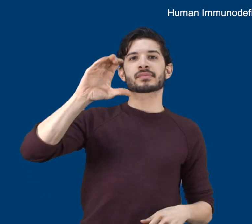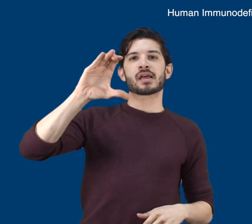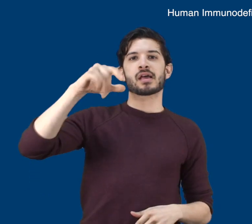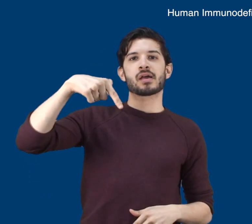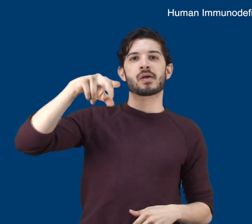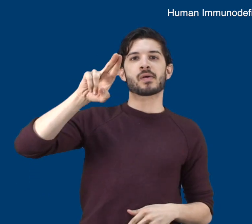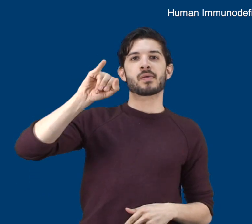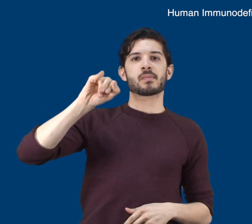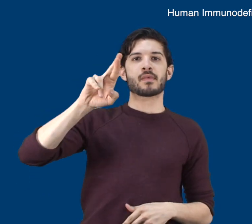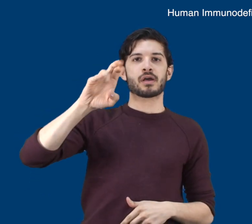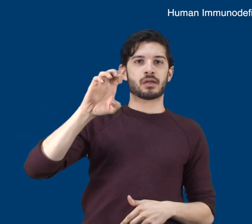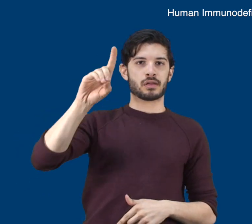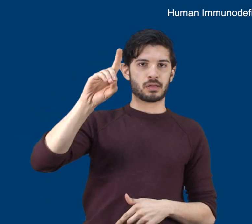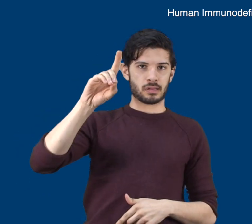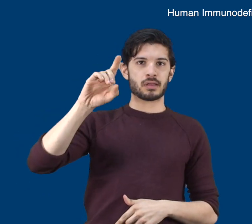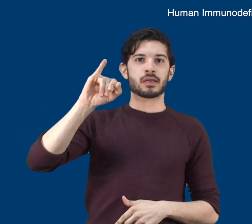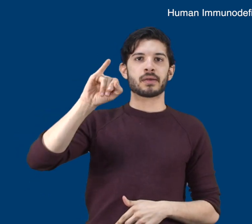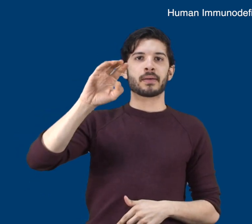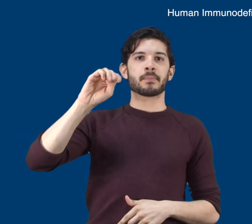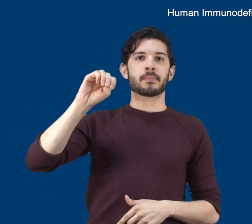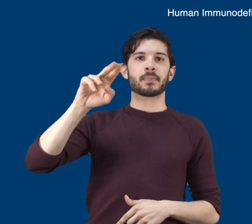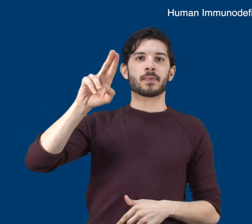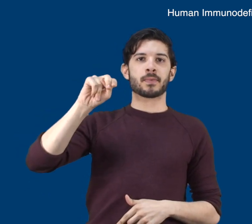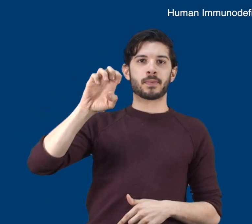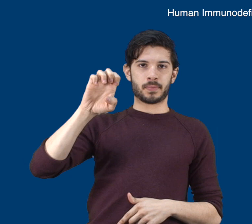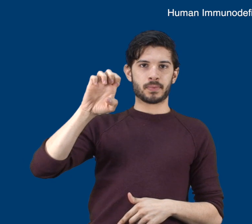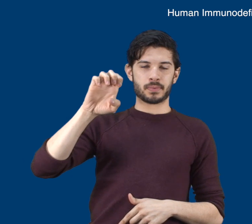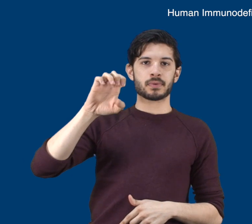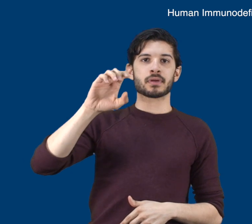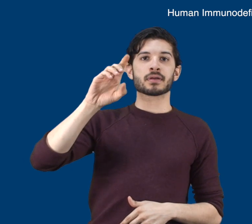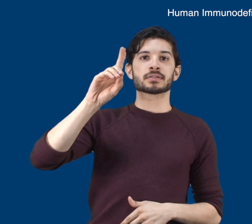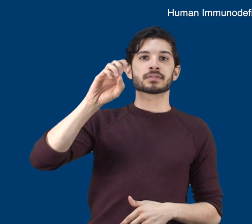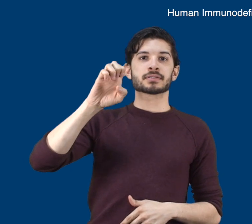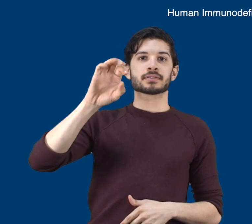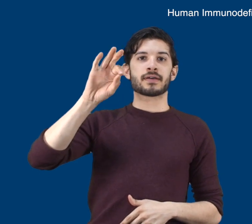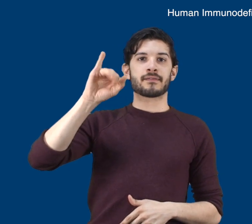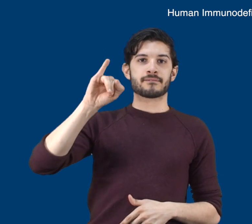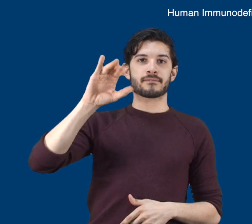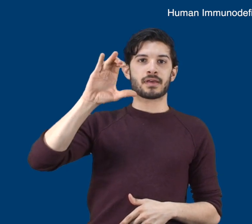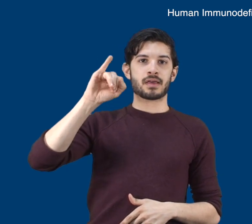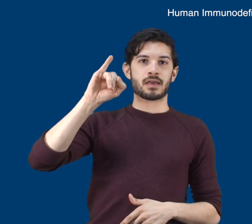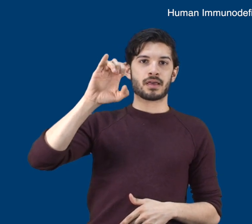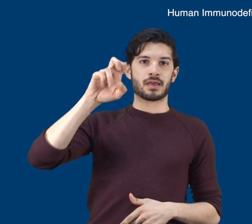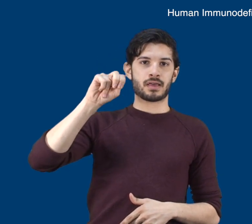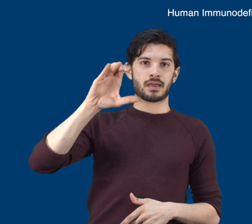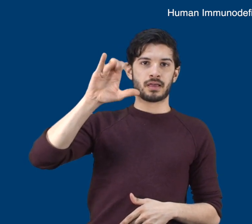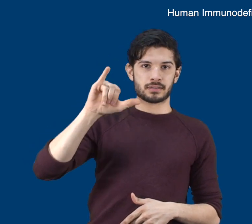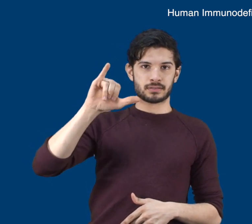Acquired Immune Deficiency